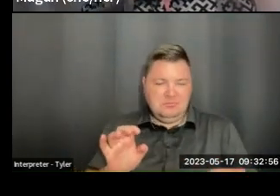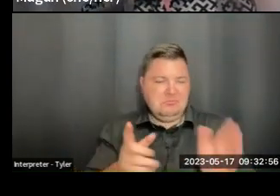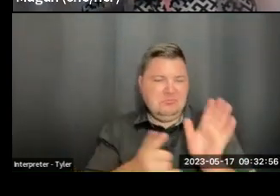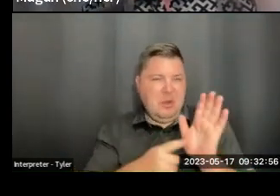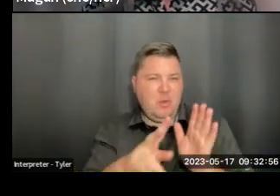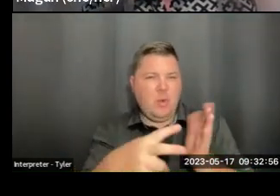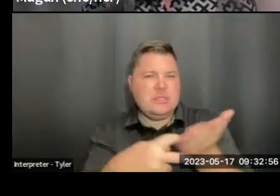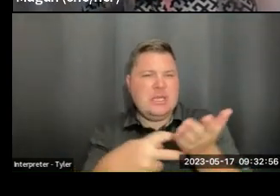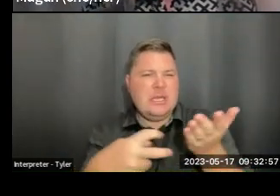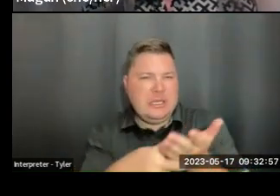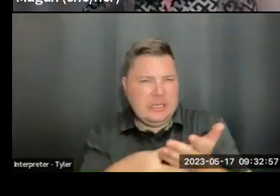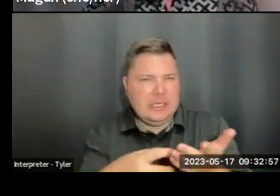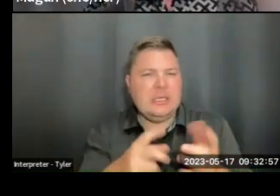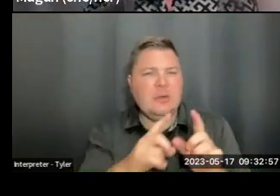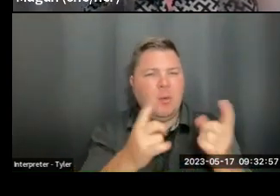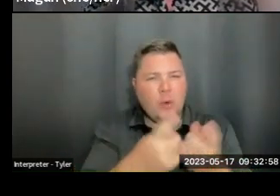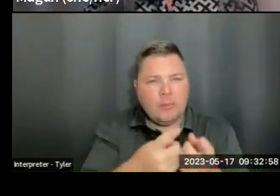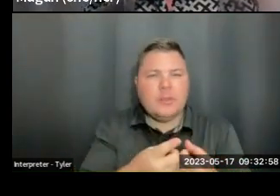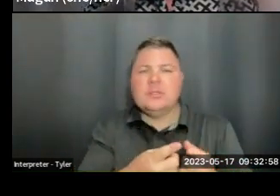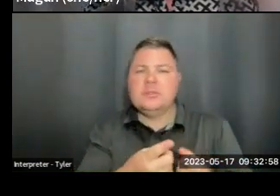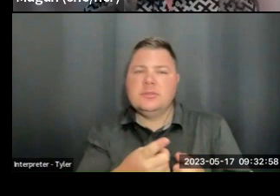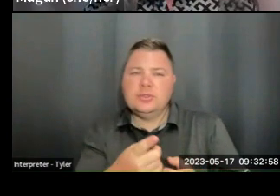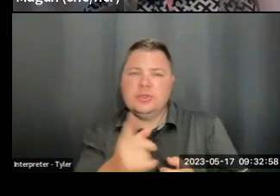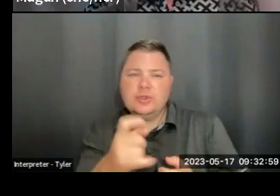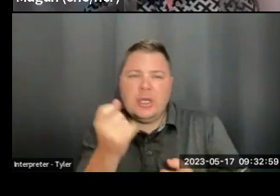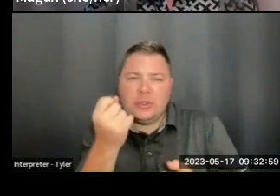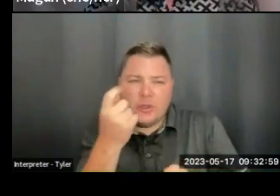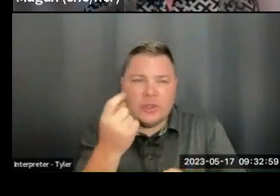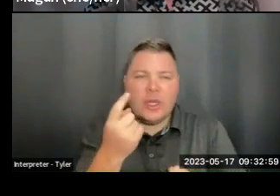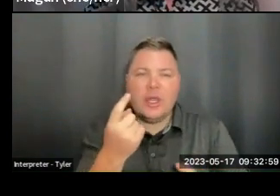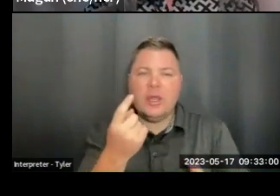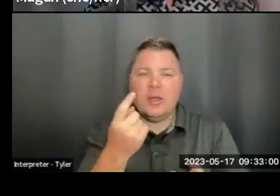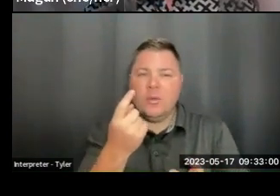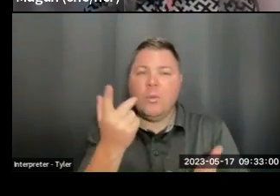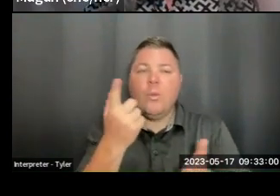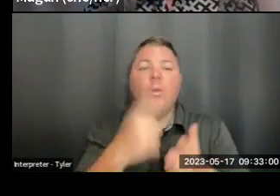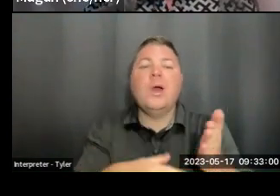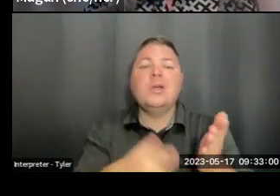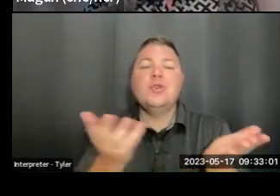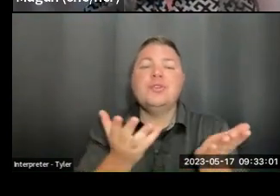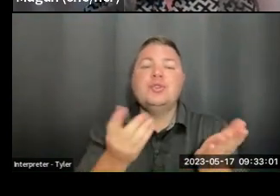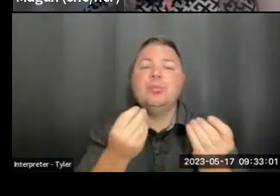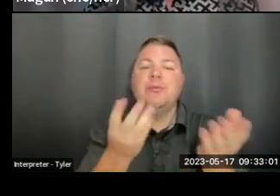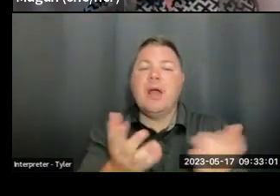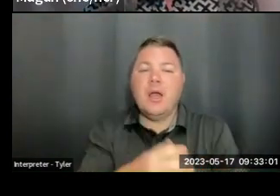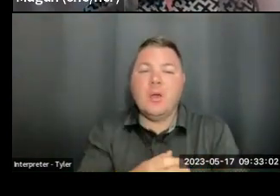Next, box office. Your ticketing department or box office needs to know and understand